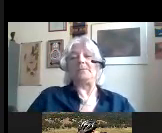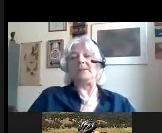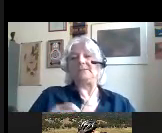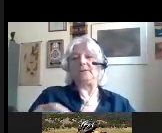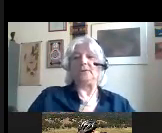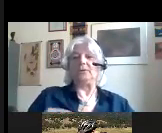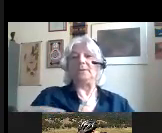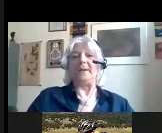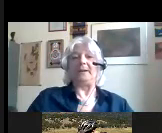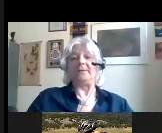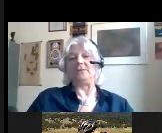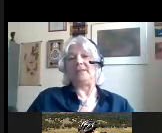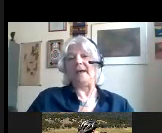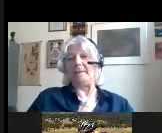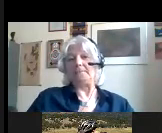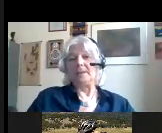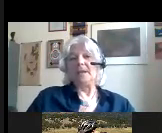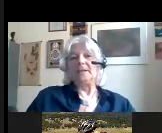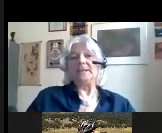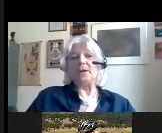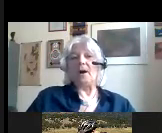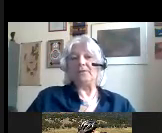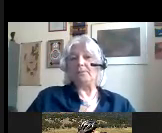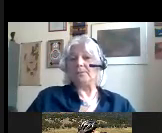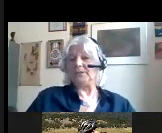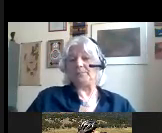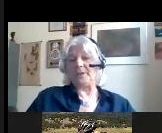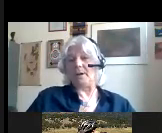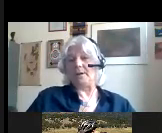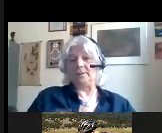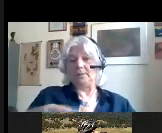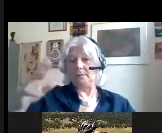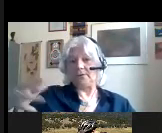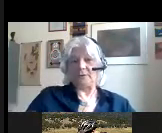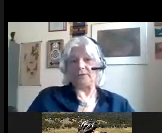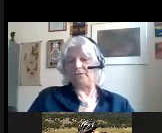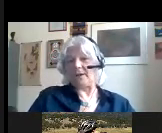it's still usually meaningful to them. These often persist beyond the direct survivors and